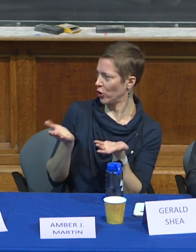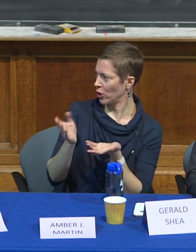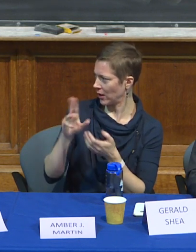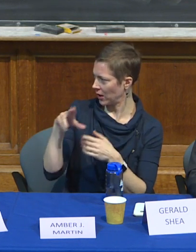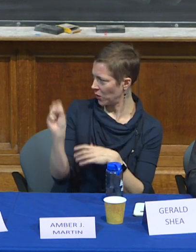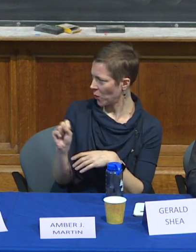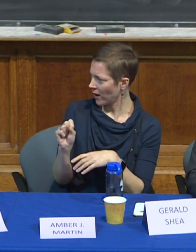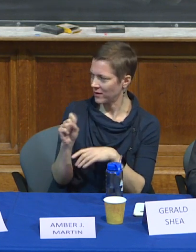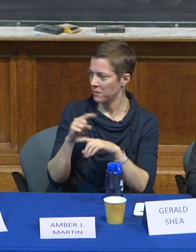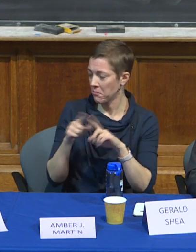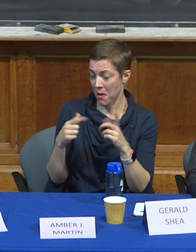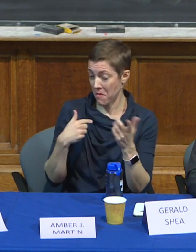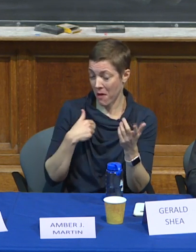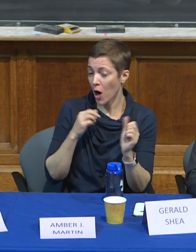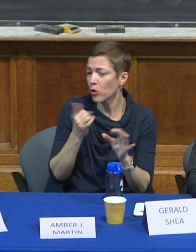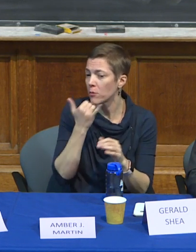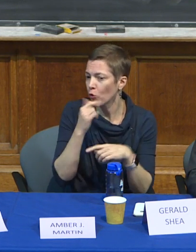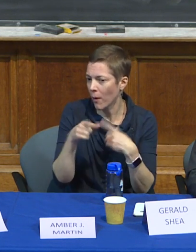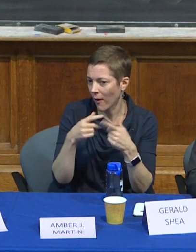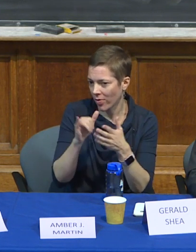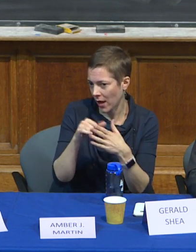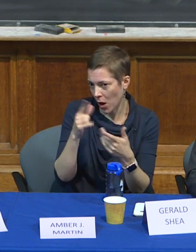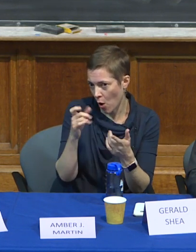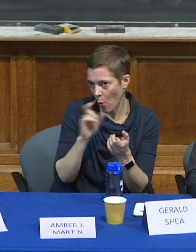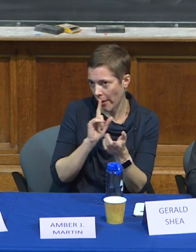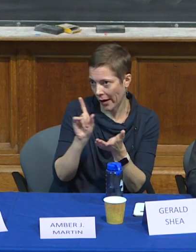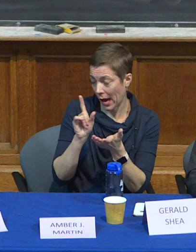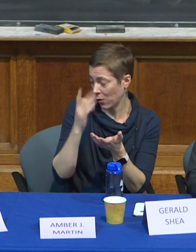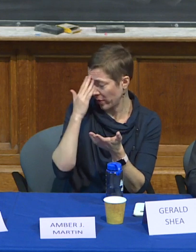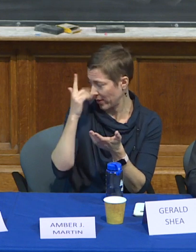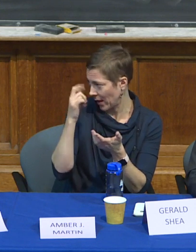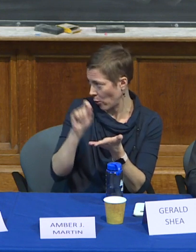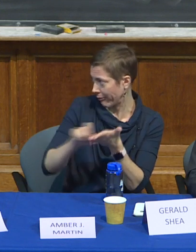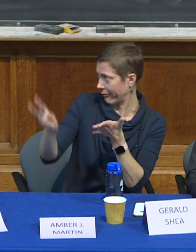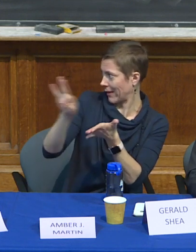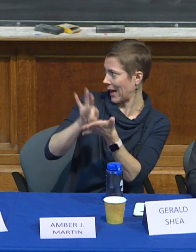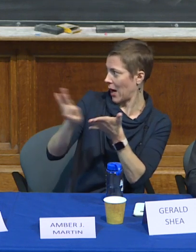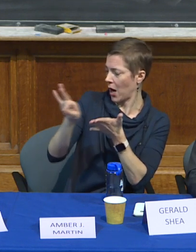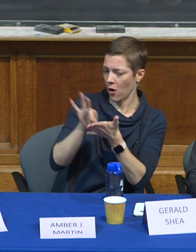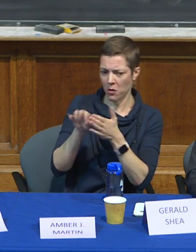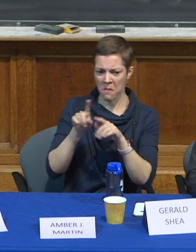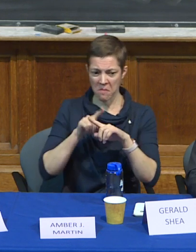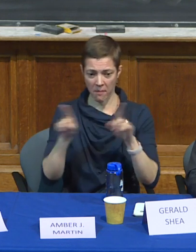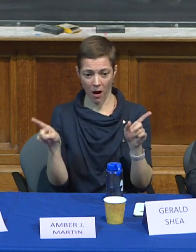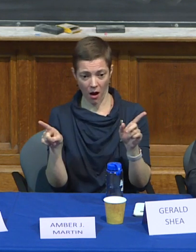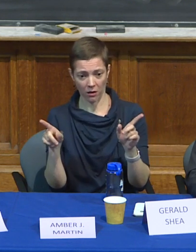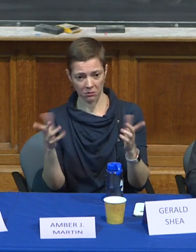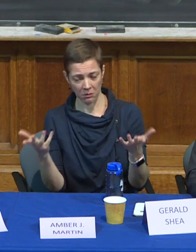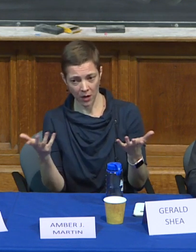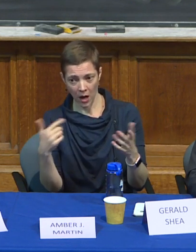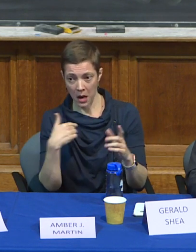I feel like there's more here in the United States, but I could be wrong. I don't think there's ever been a count done.